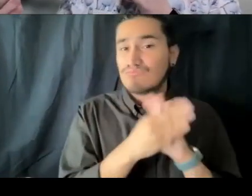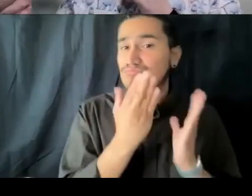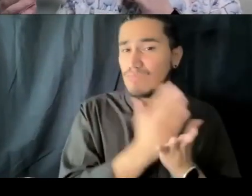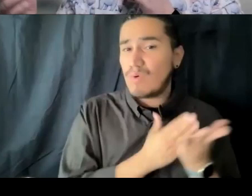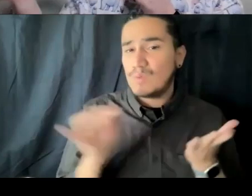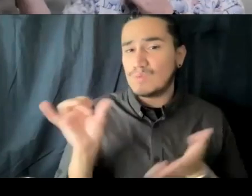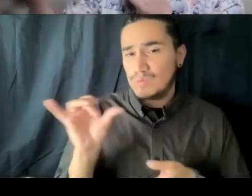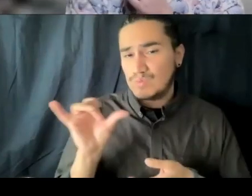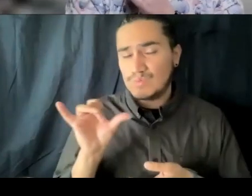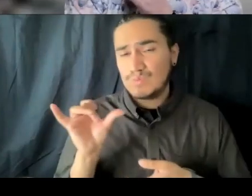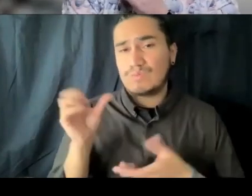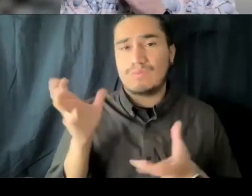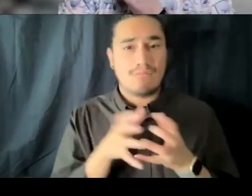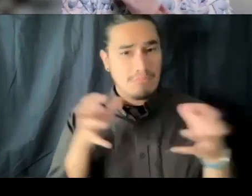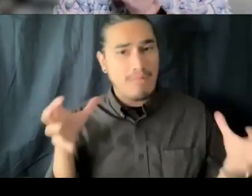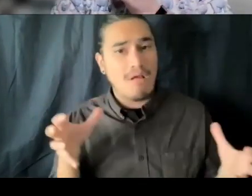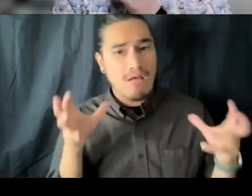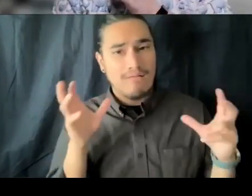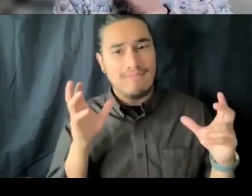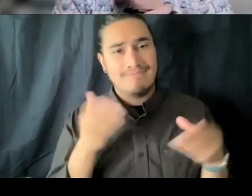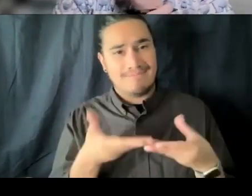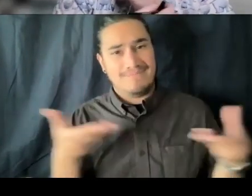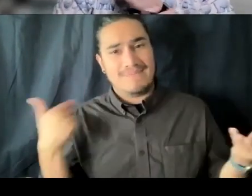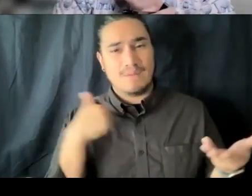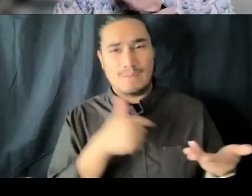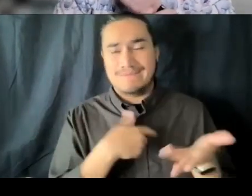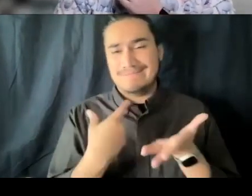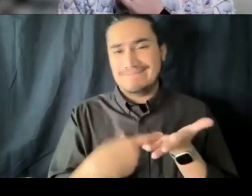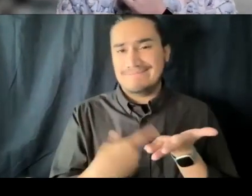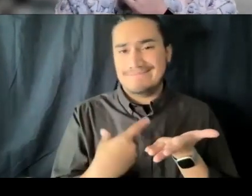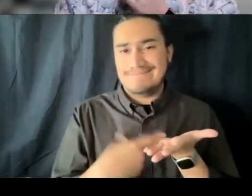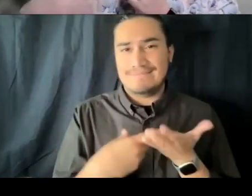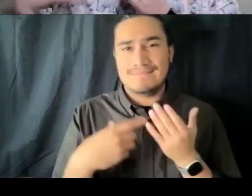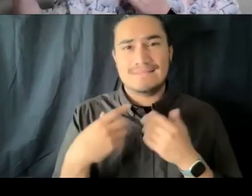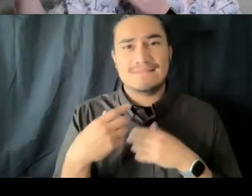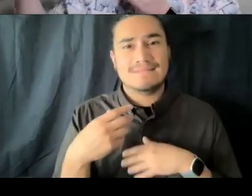So a lot of the things that we talked about, speed changes,